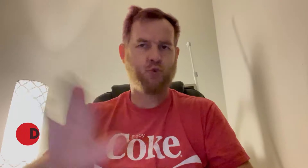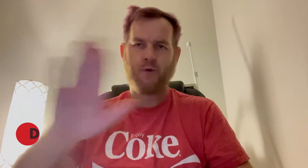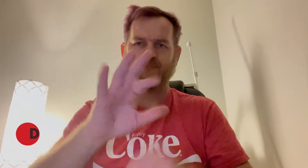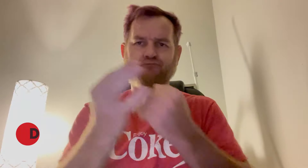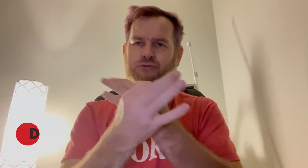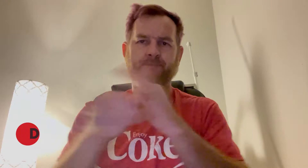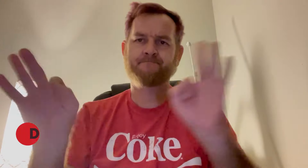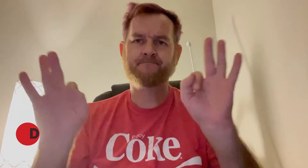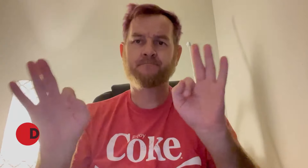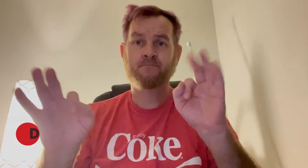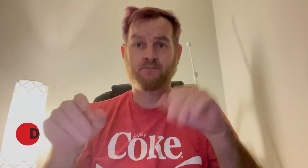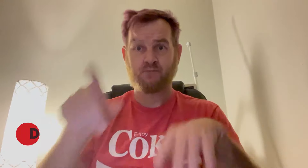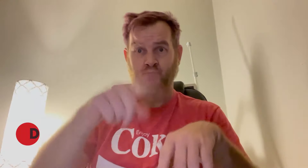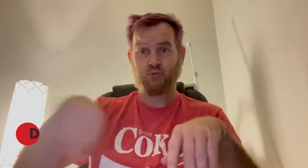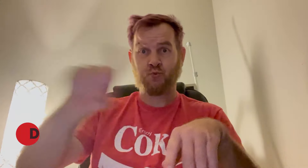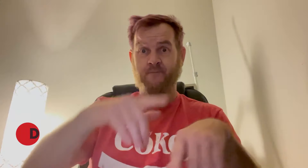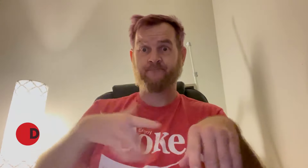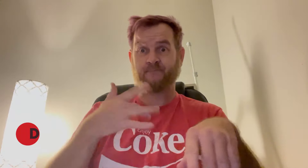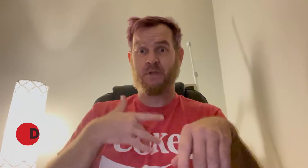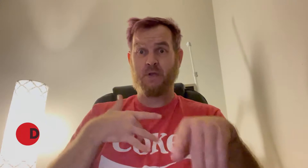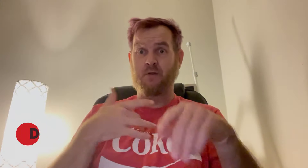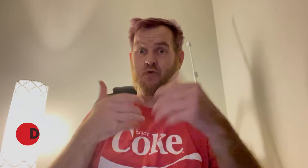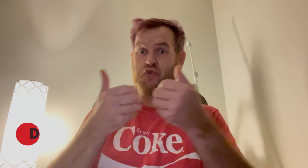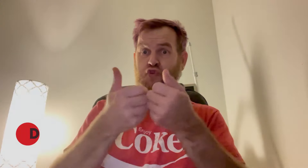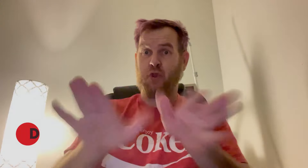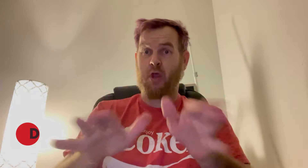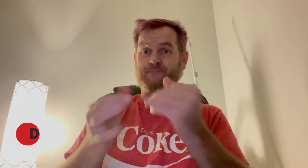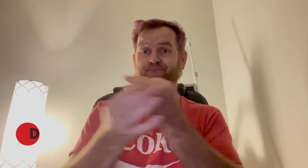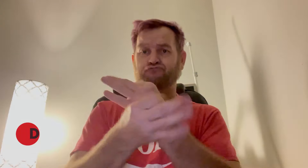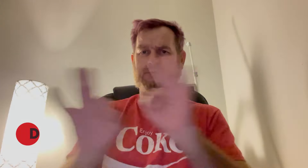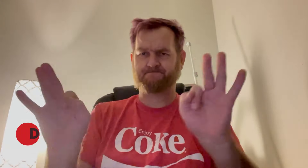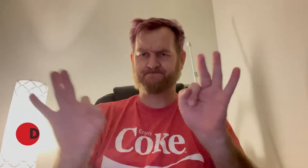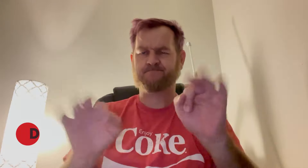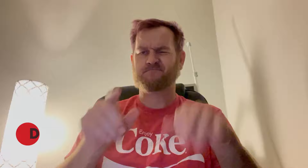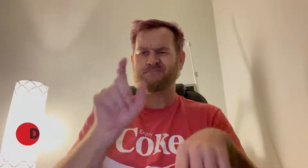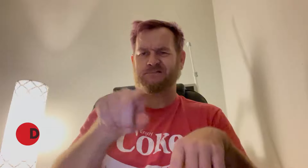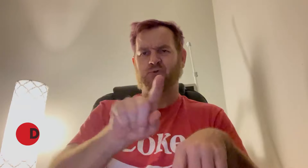take away anyone’s freedom. If you feel like you’ve lost your freedom,